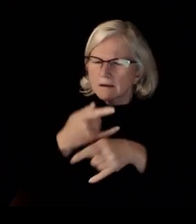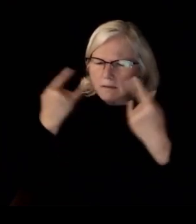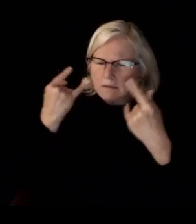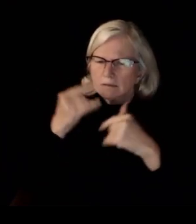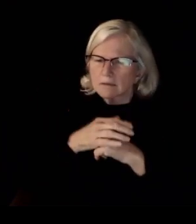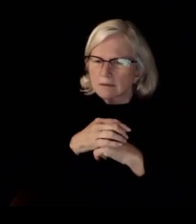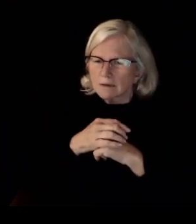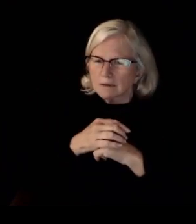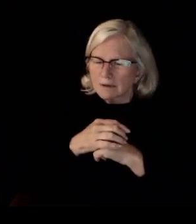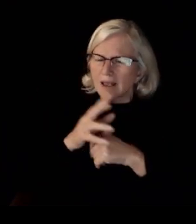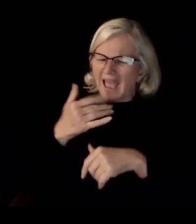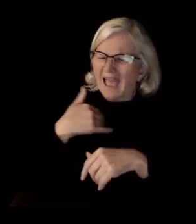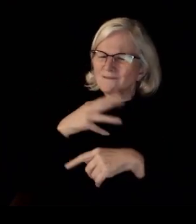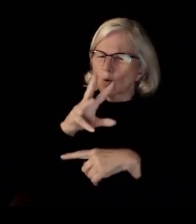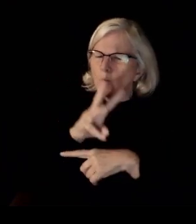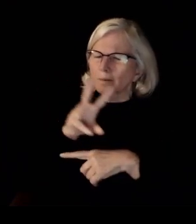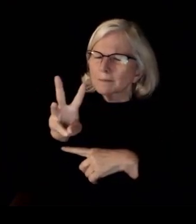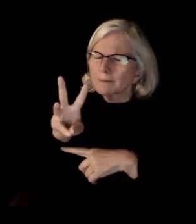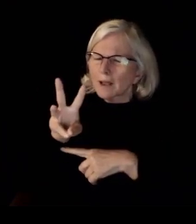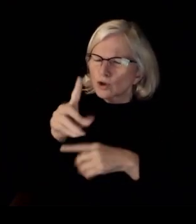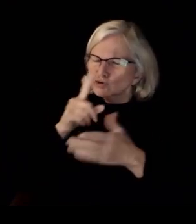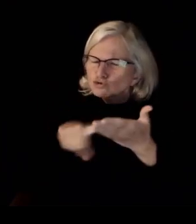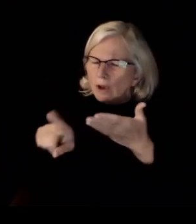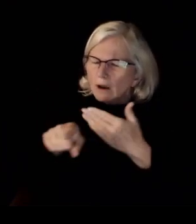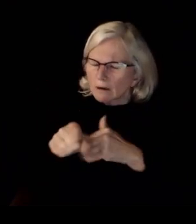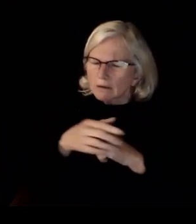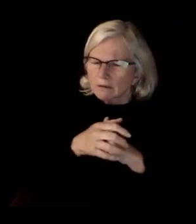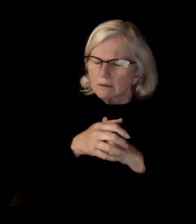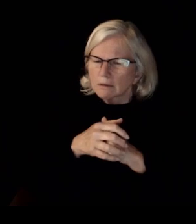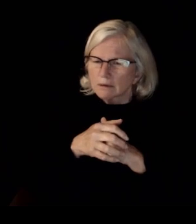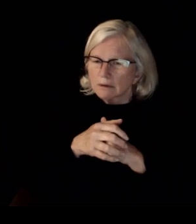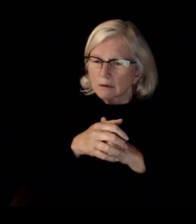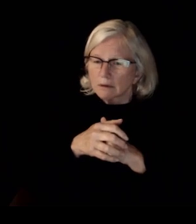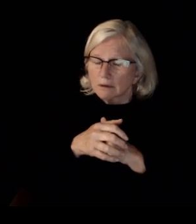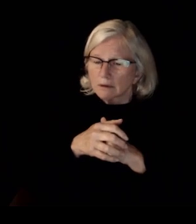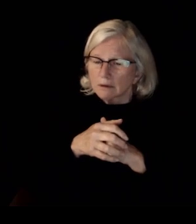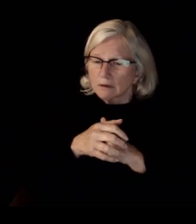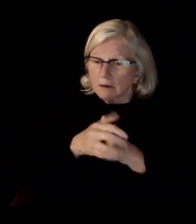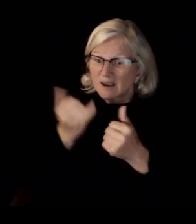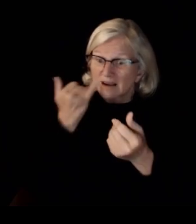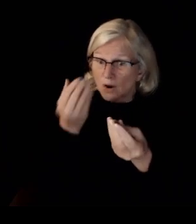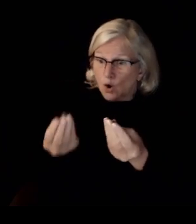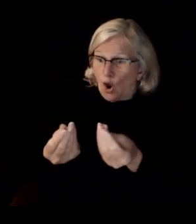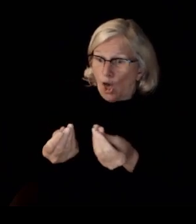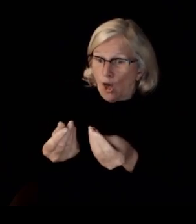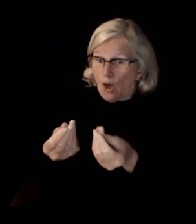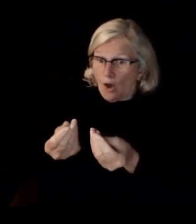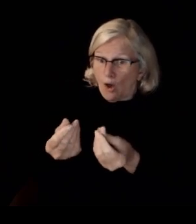advise washing cloth masks daily and many of the masks that you commonly see that you